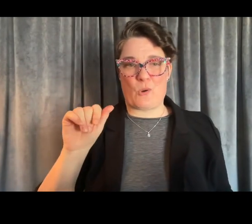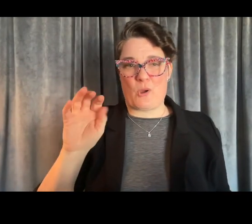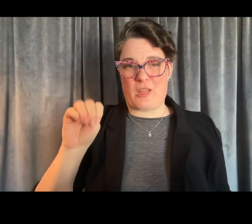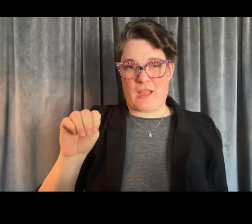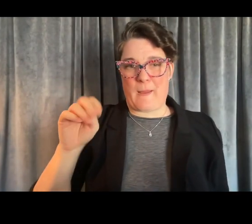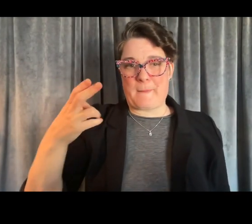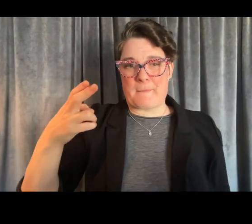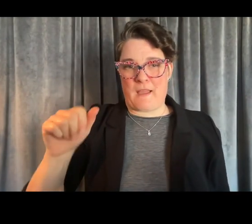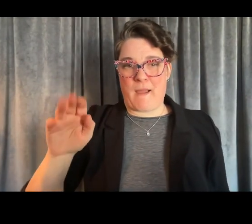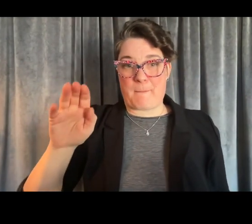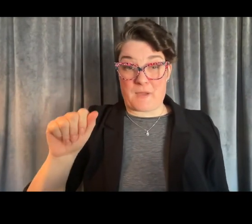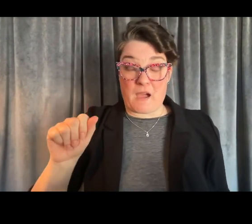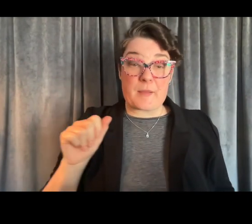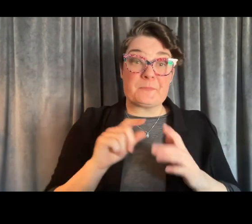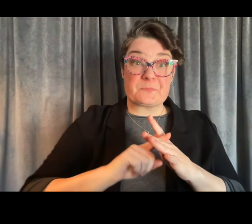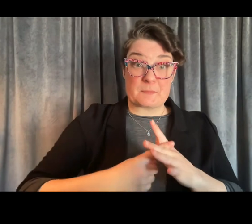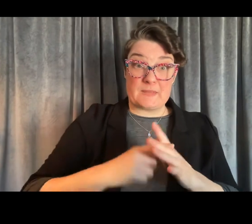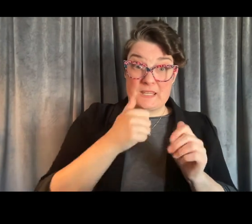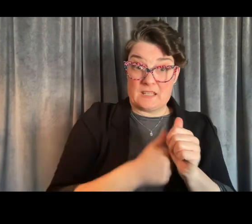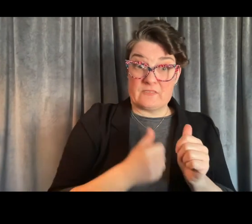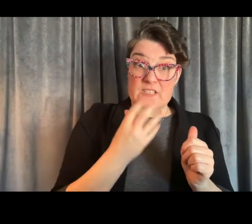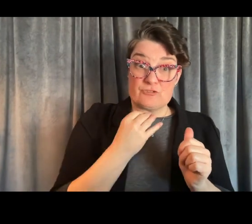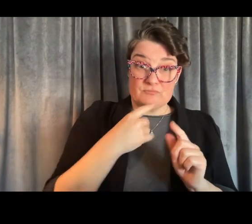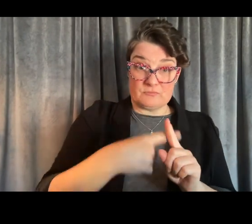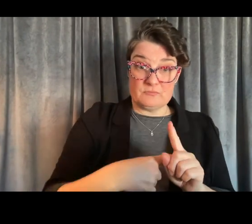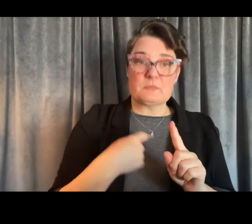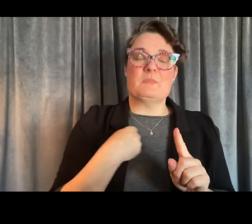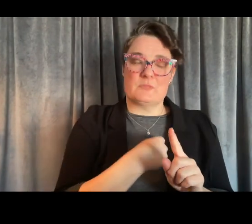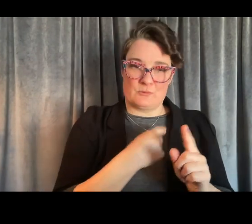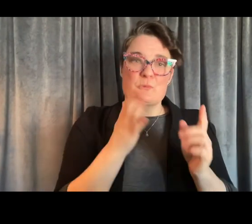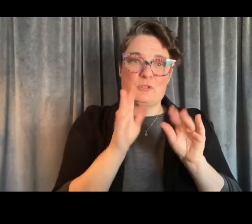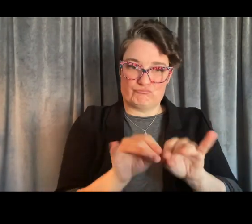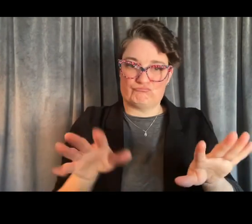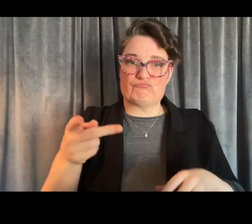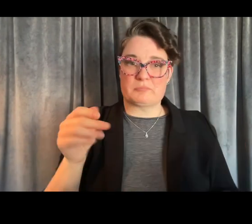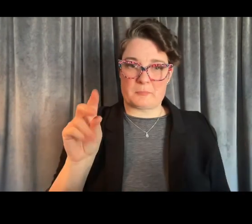will include our takes on that month and an interview with a contributor